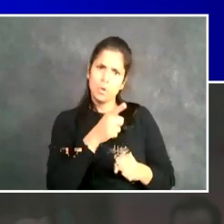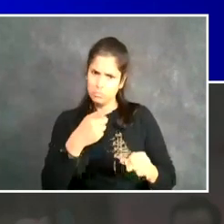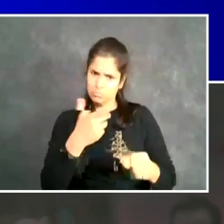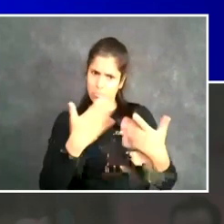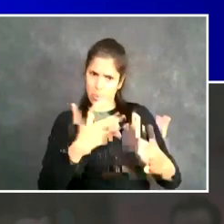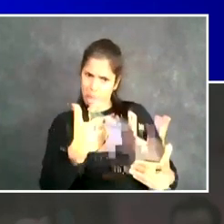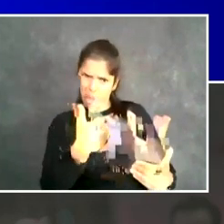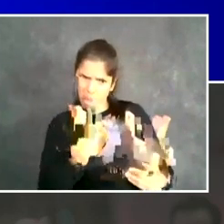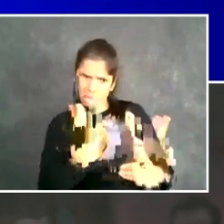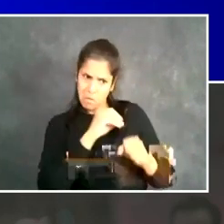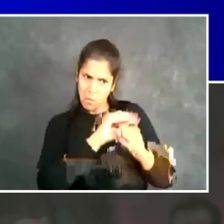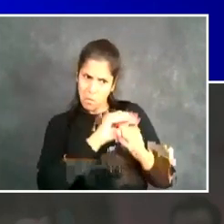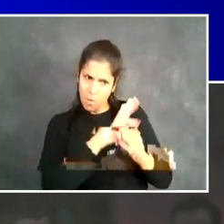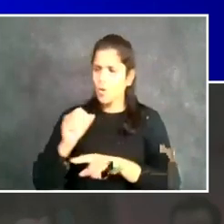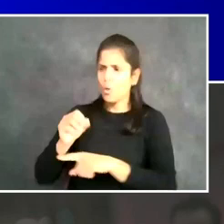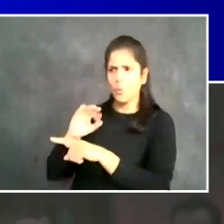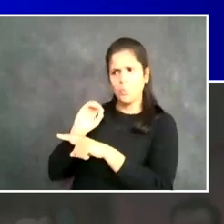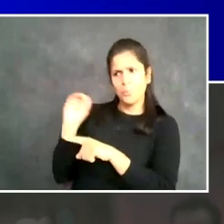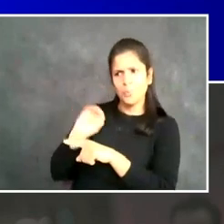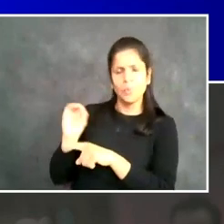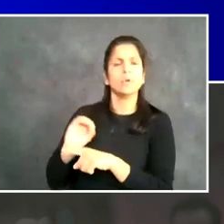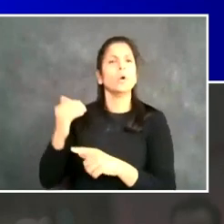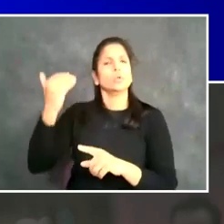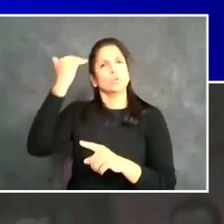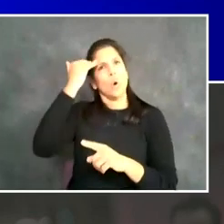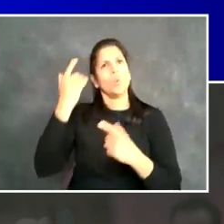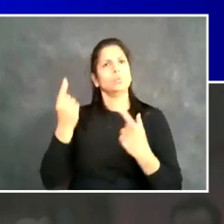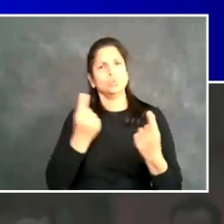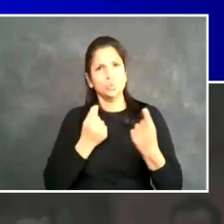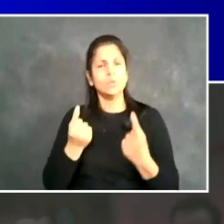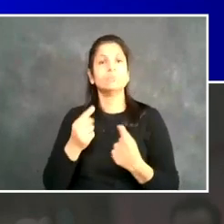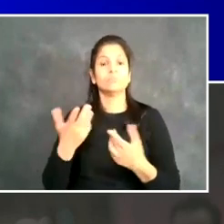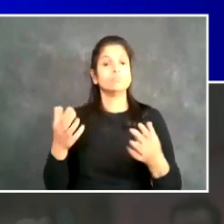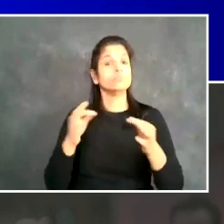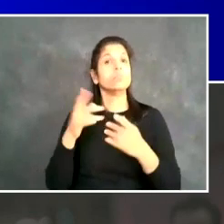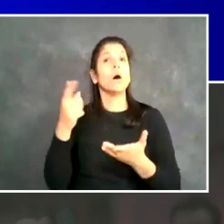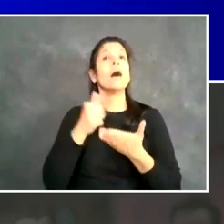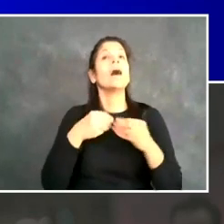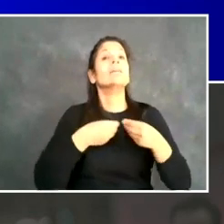TREATMENTS BASED ON PLASMA THAT NEEDS TO COME FROM THOSE THAT